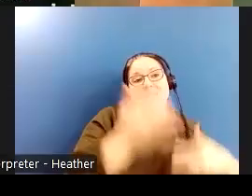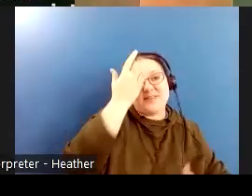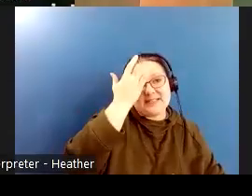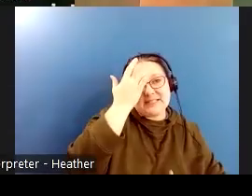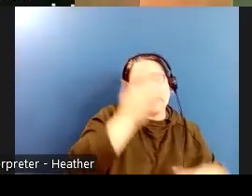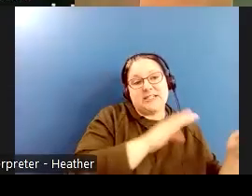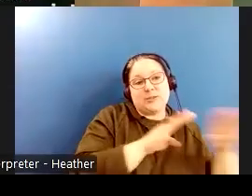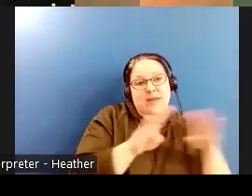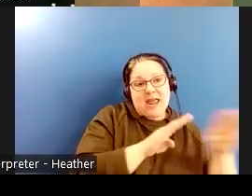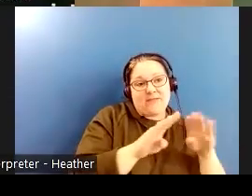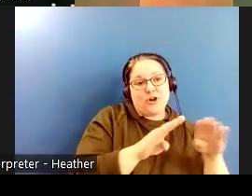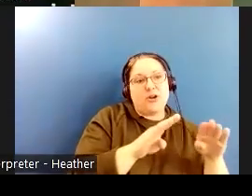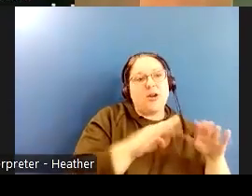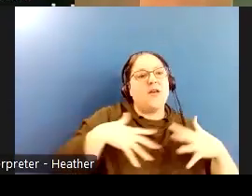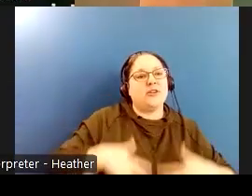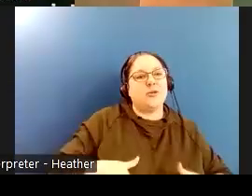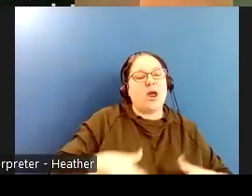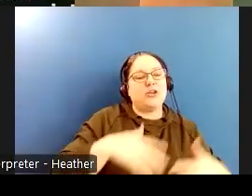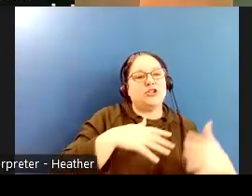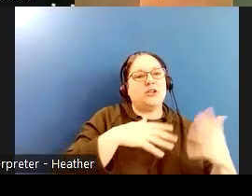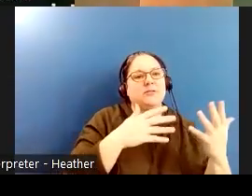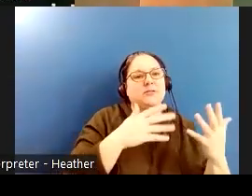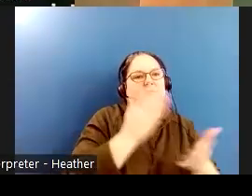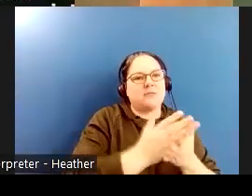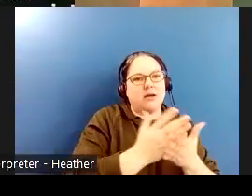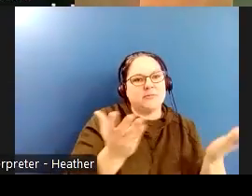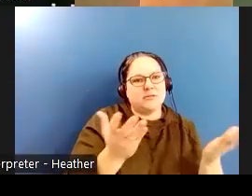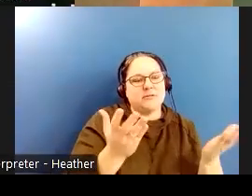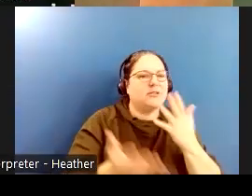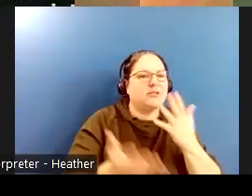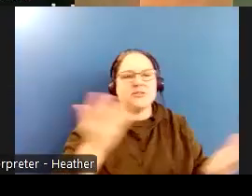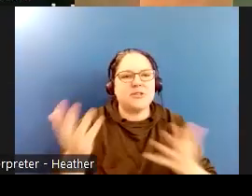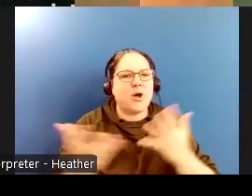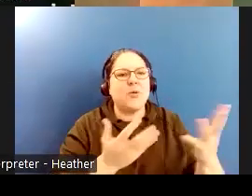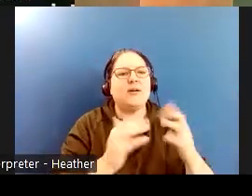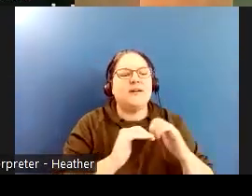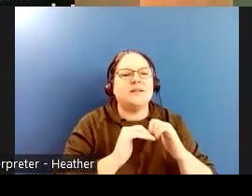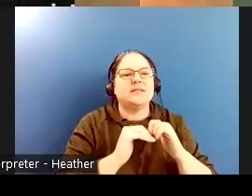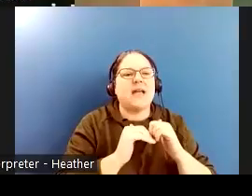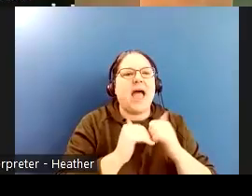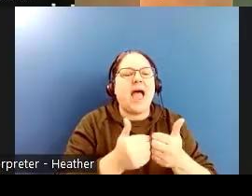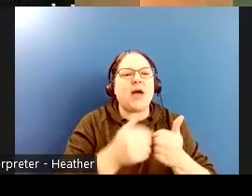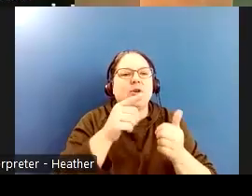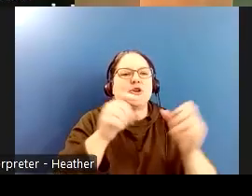then depression falls out. And so this is a way that you um you know, regression analysis can sort